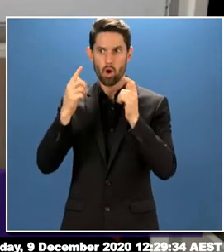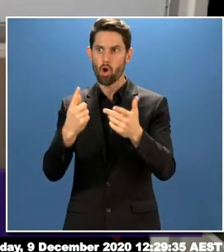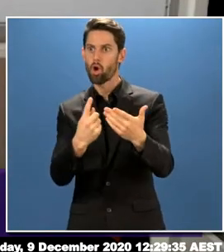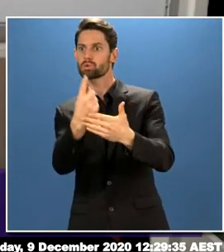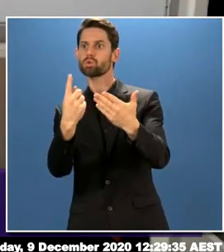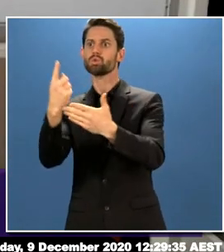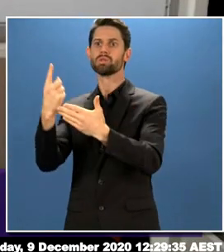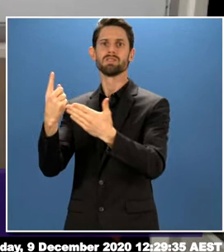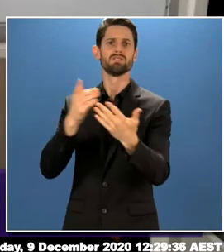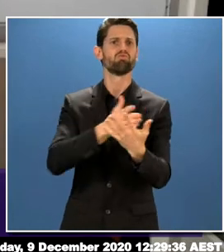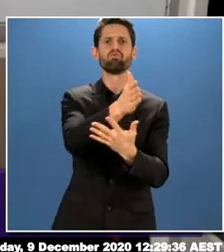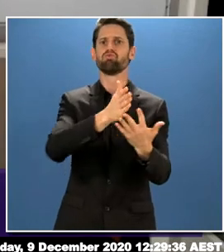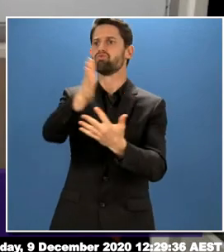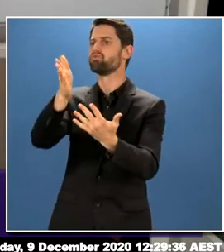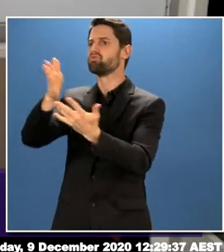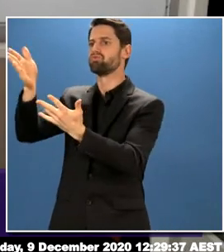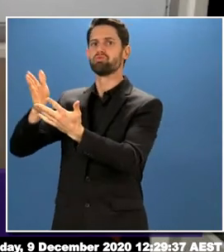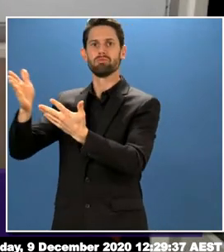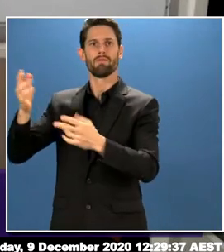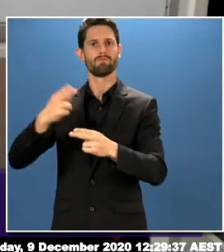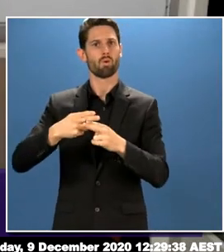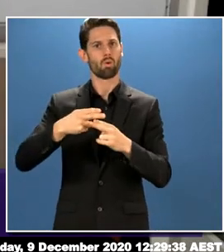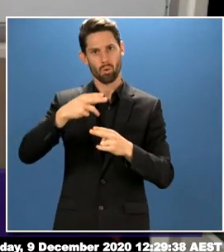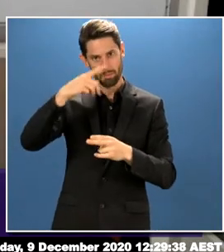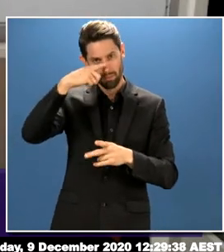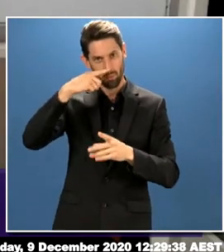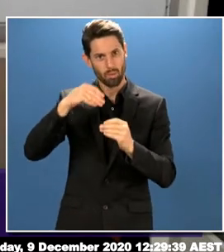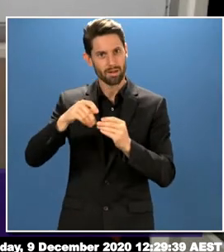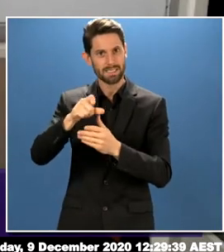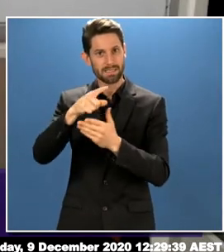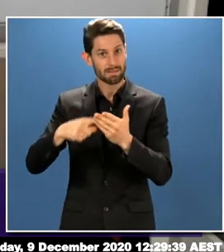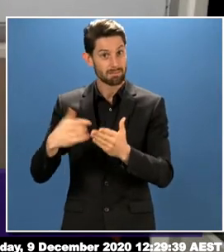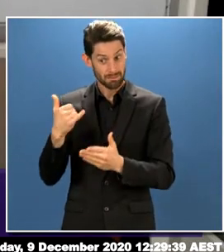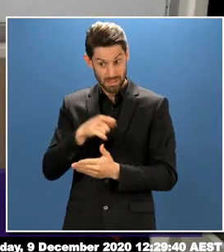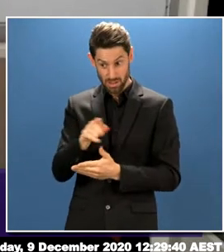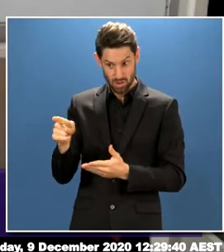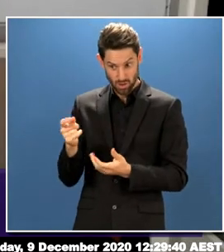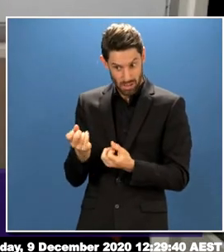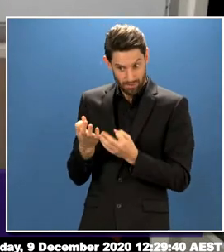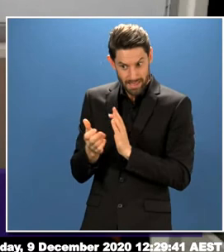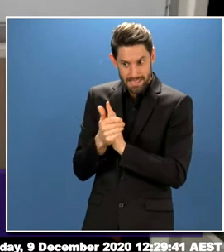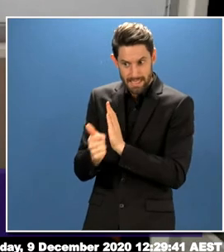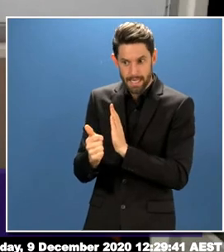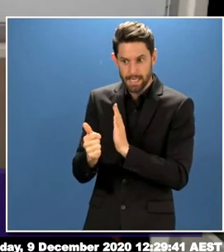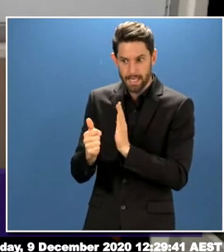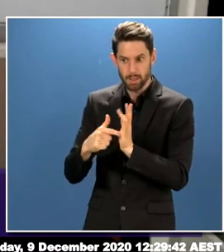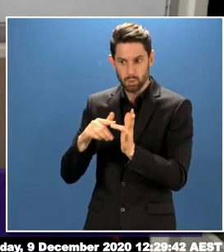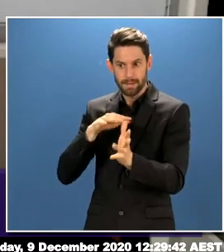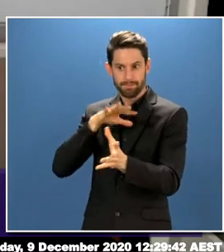these young people can naturally filter in, and especially when they don't have the skills to actually operate in a mainstream environment anywhere.